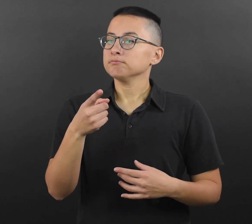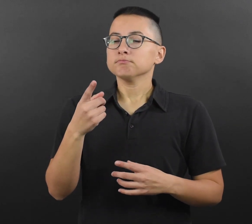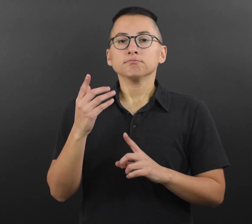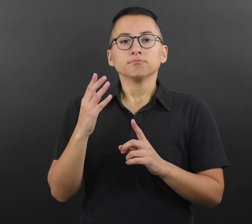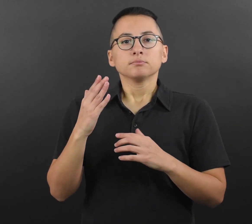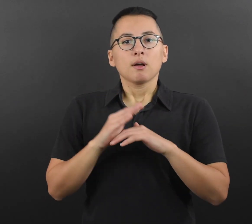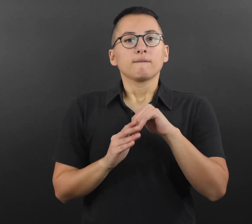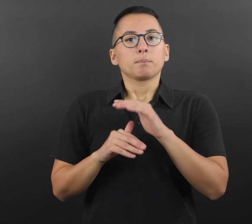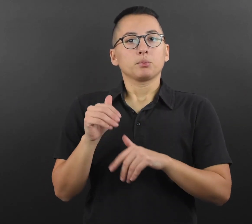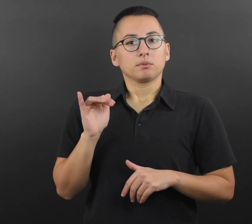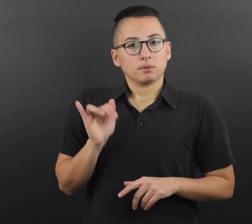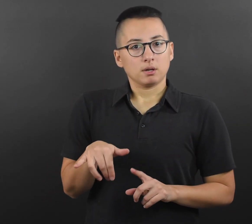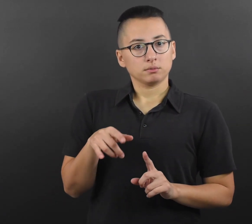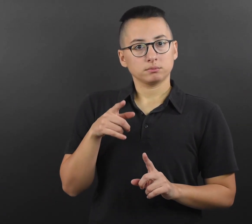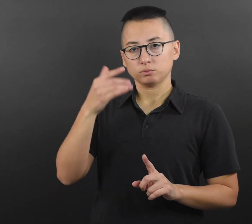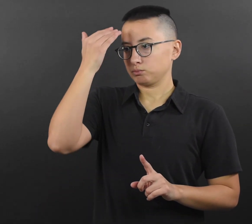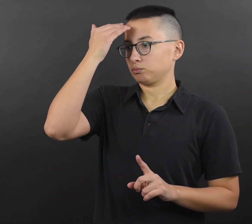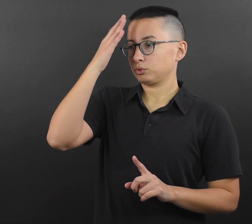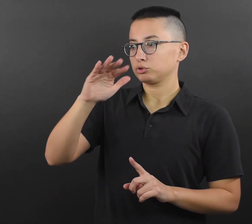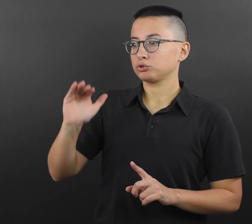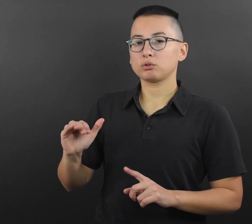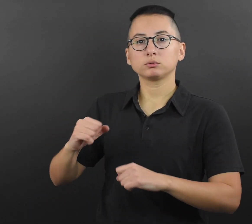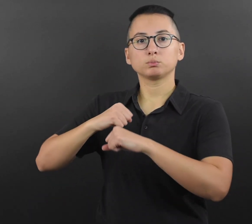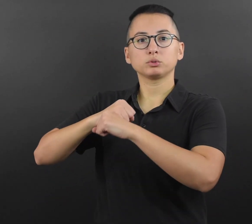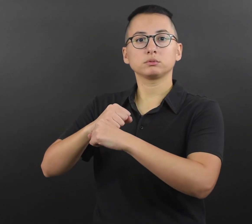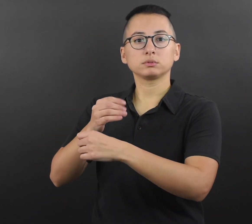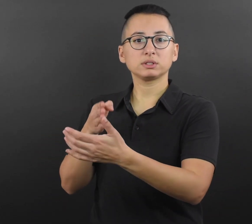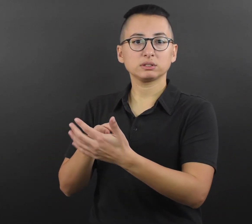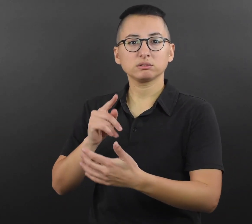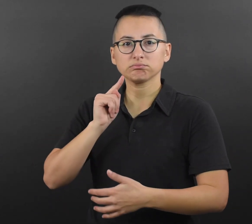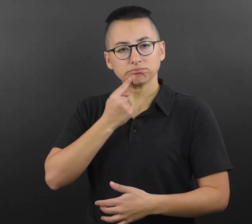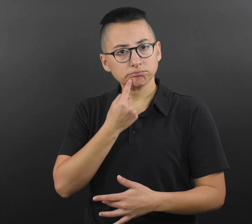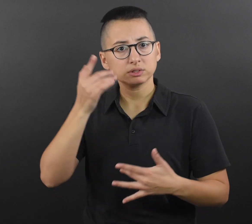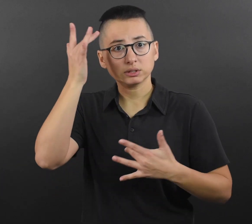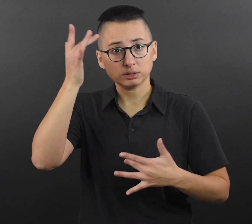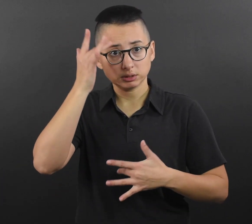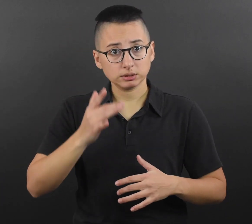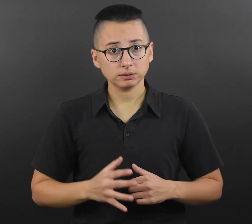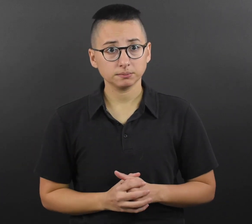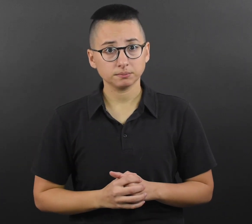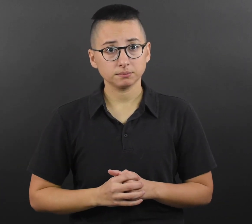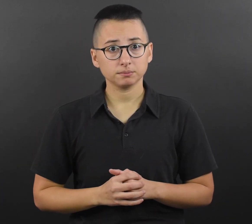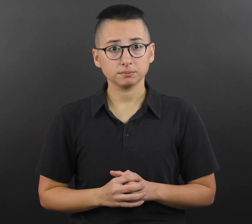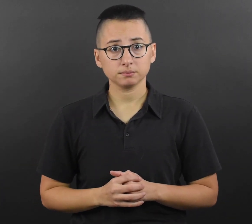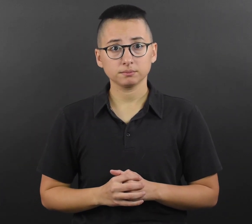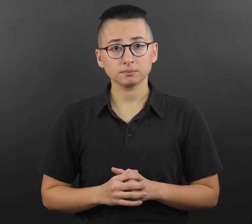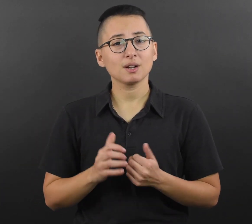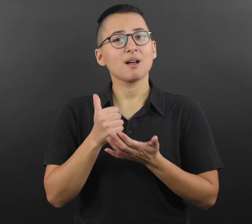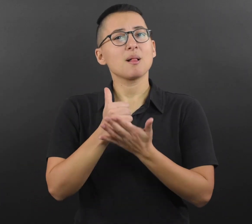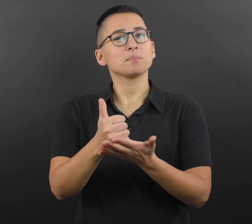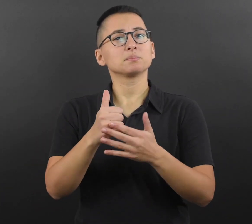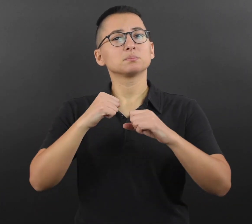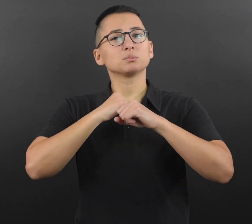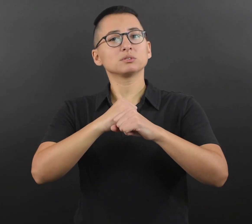Give you comfort knowing your child is protected from severe COVID-19 illness. Help protect other